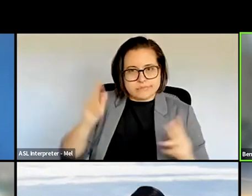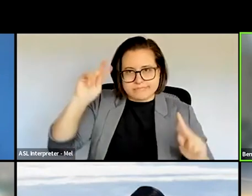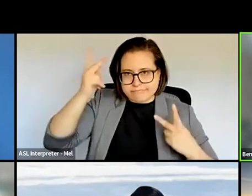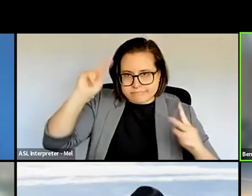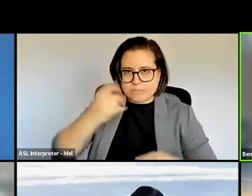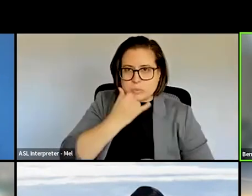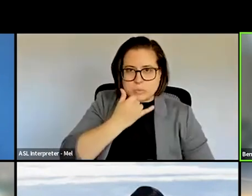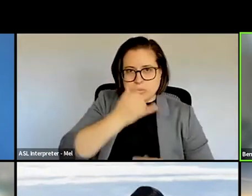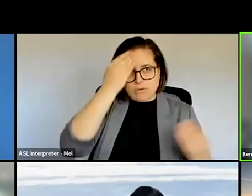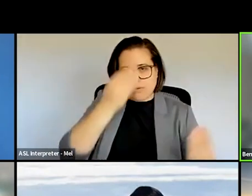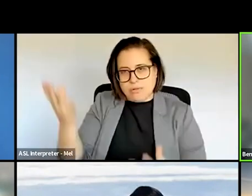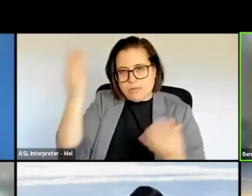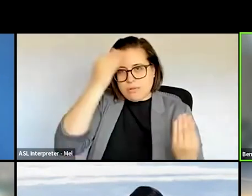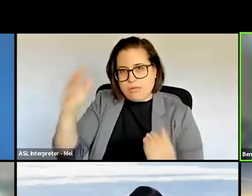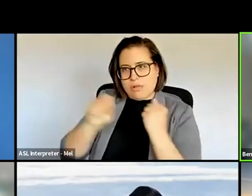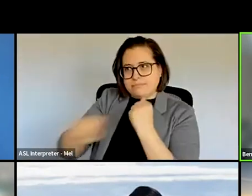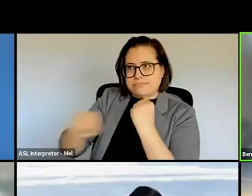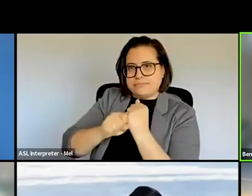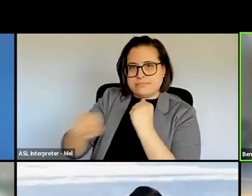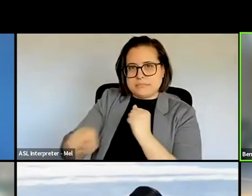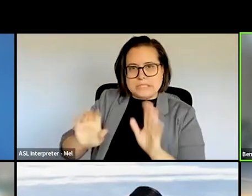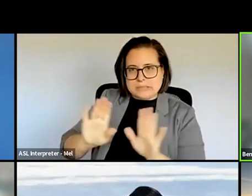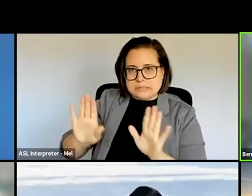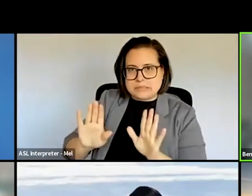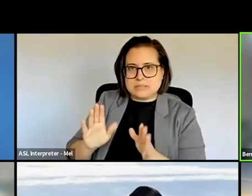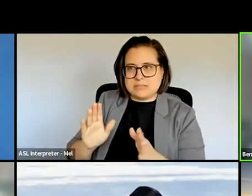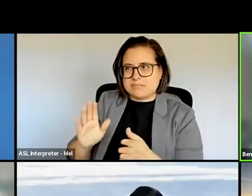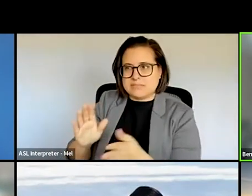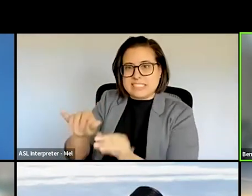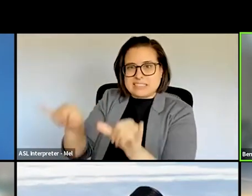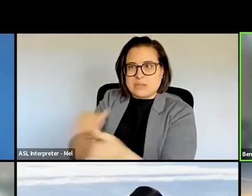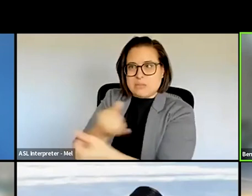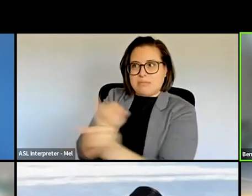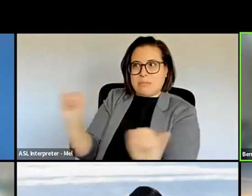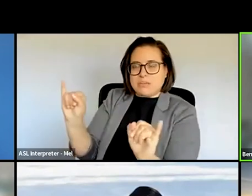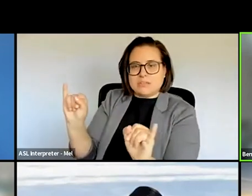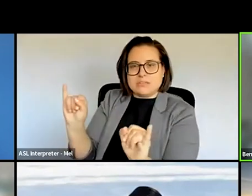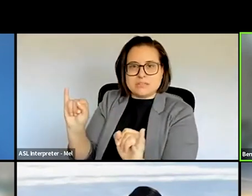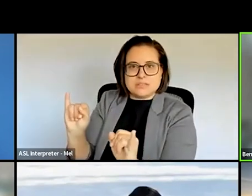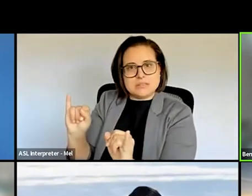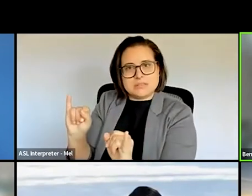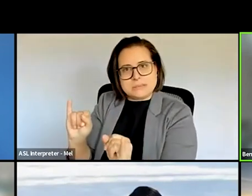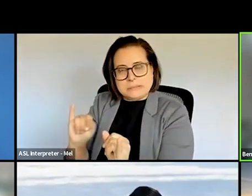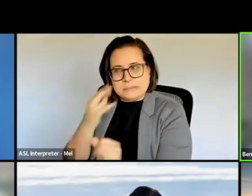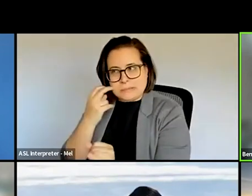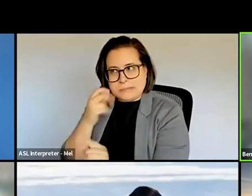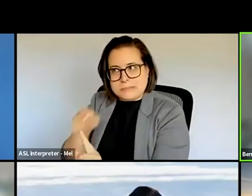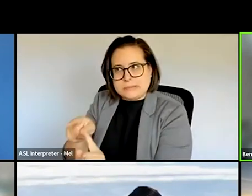propagated by so many of these autonomous systems that are so pernicious and I hope Vint and Monica